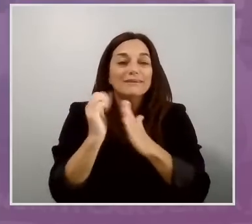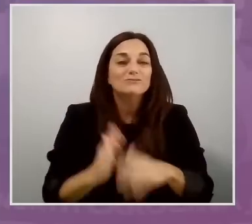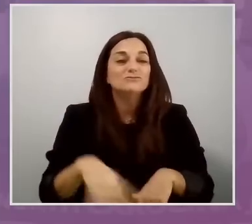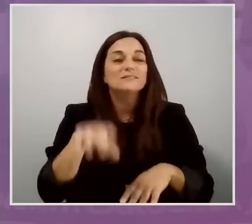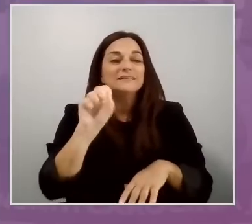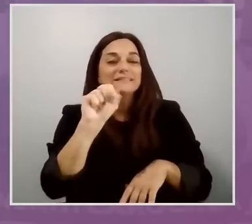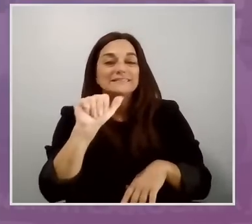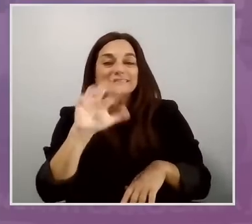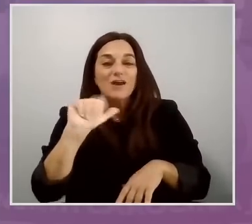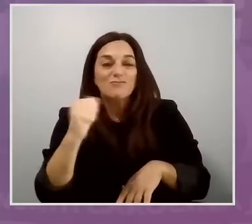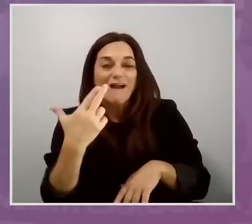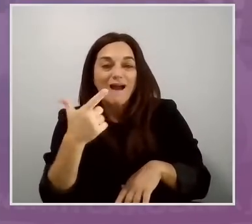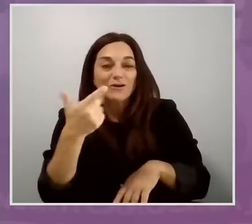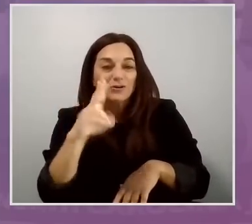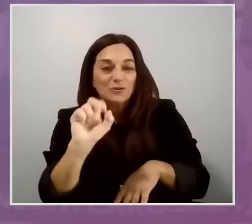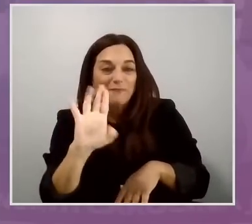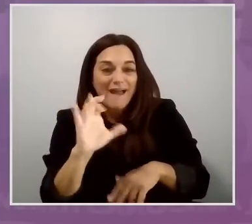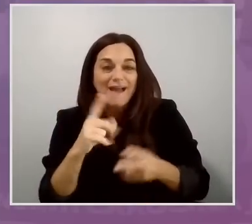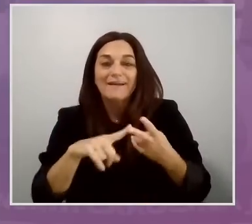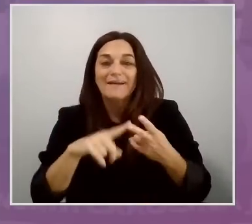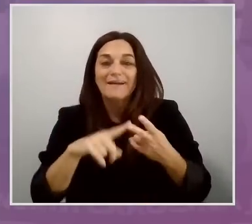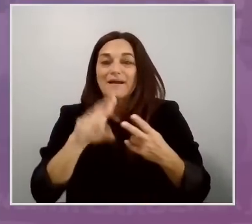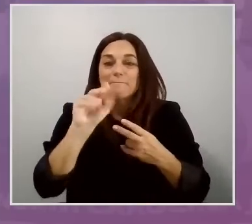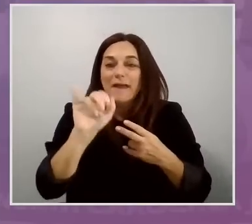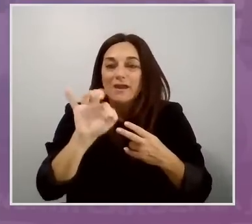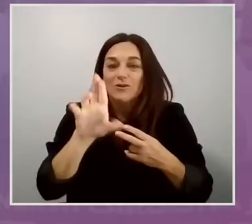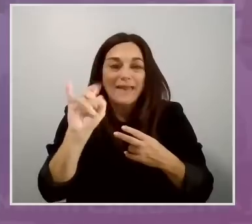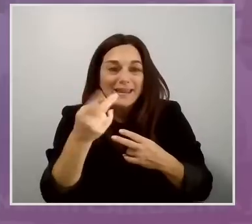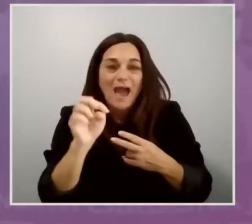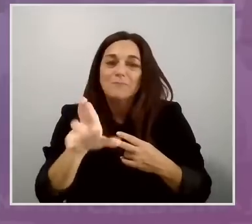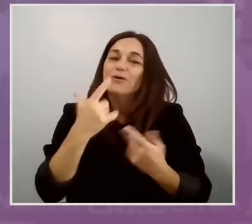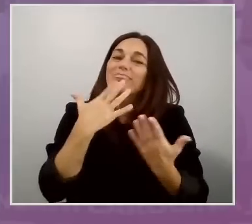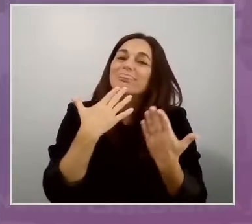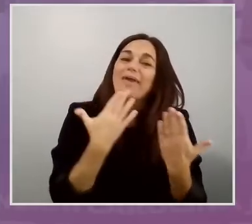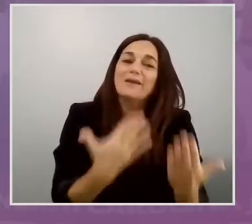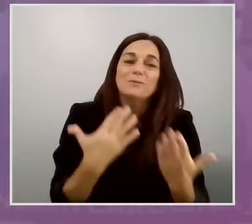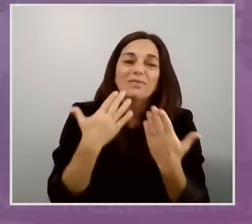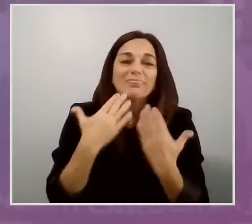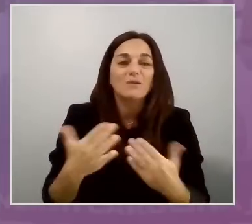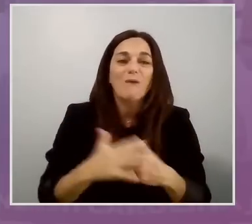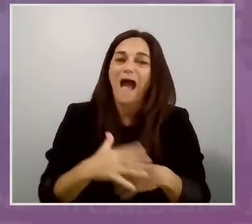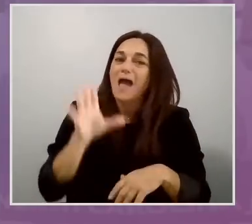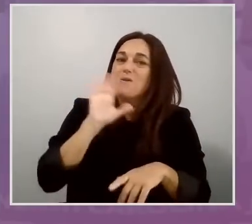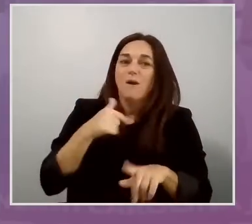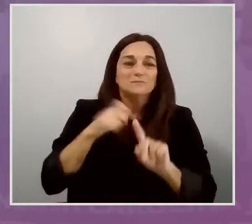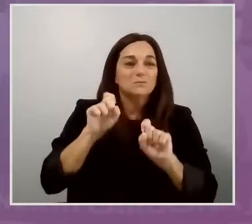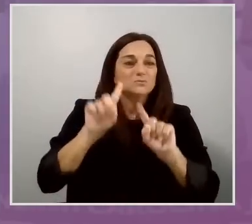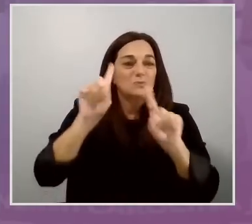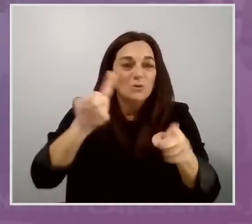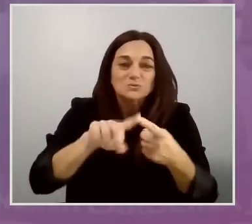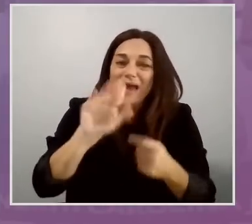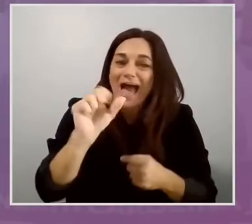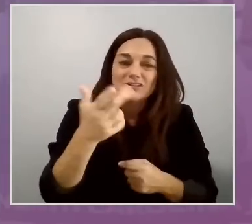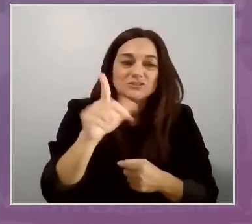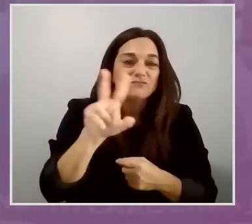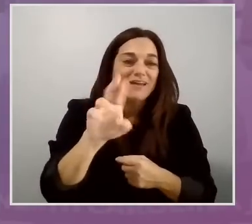I WANT TO THANK ALL OF THE